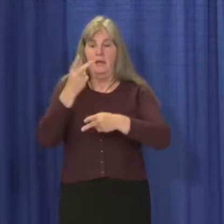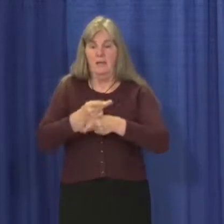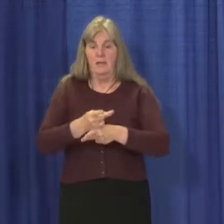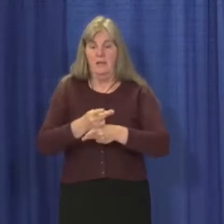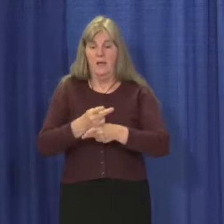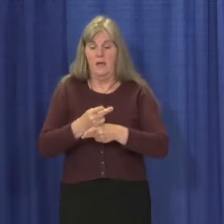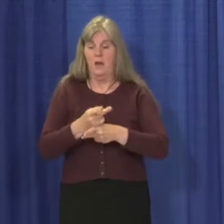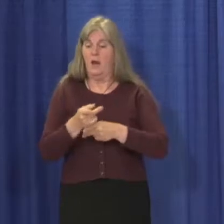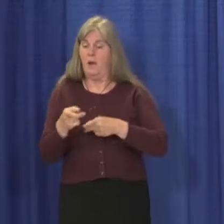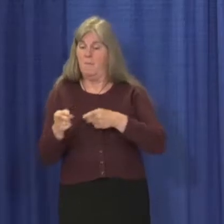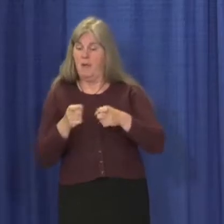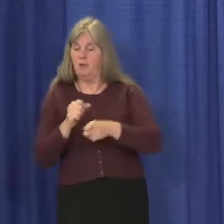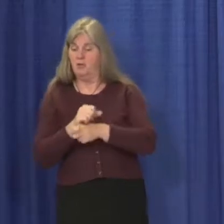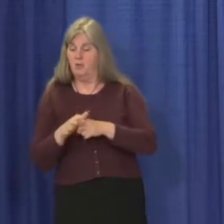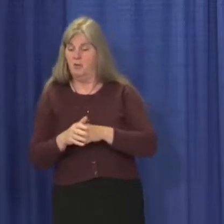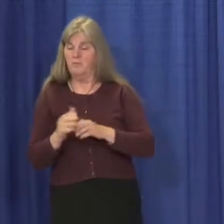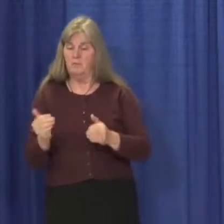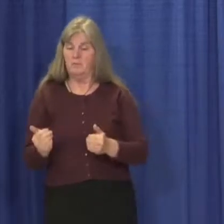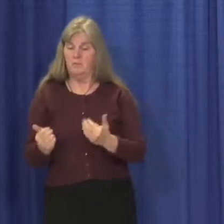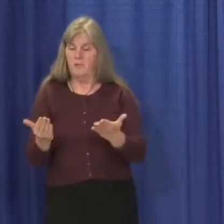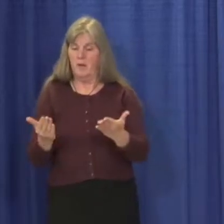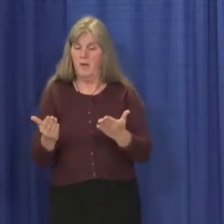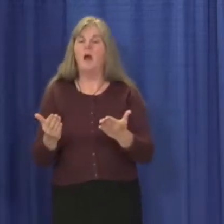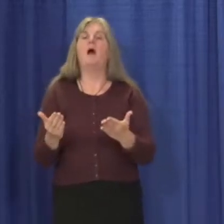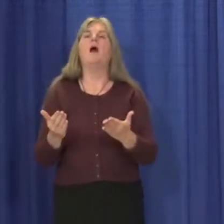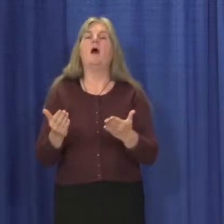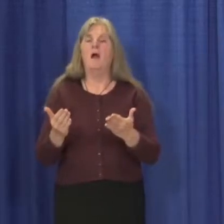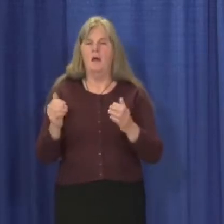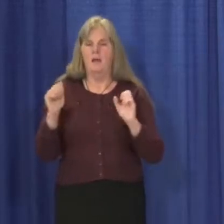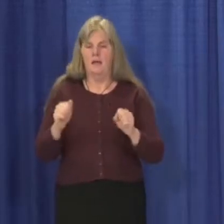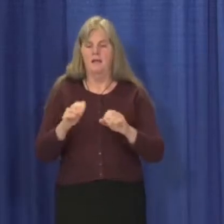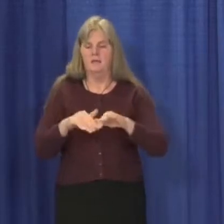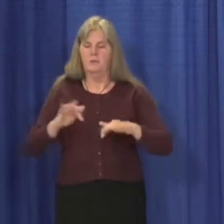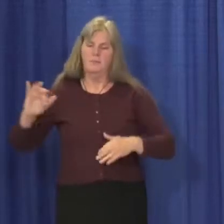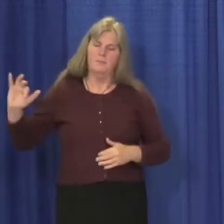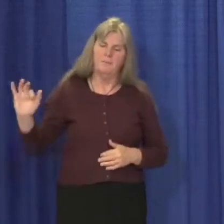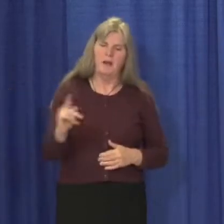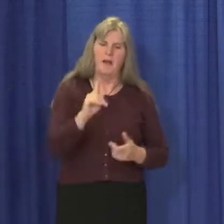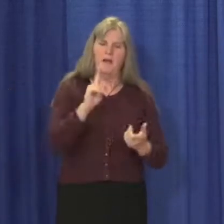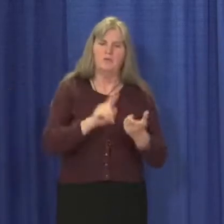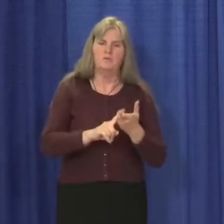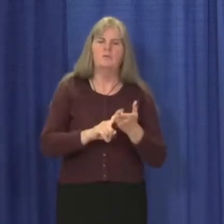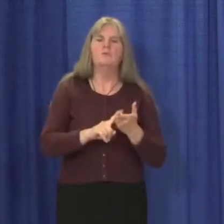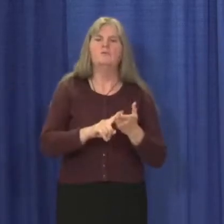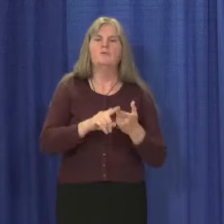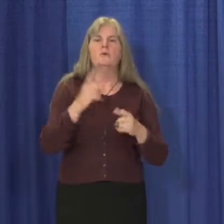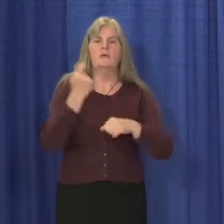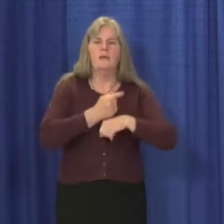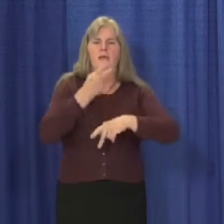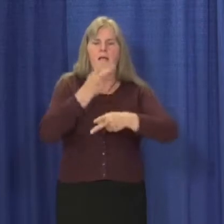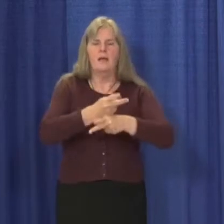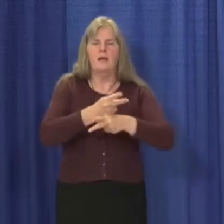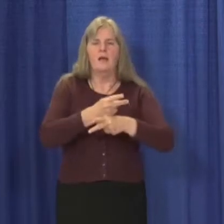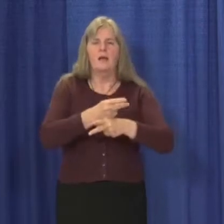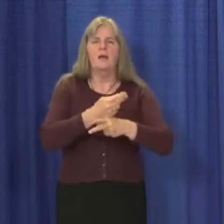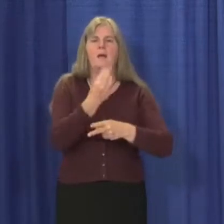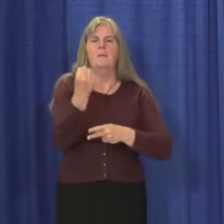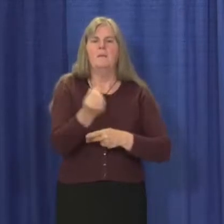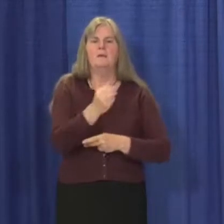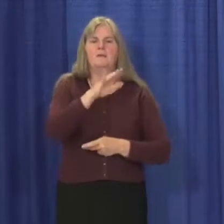control I recommend daycares transition back to full capacity as of Monday July 19th.